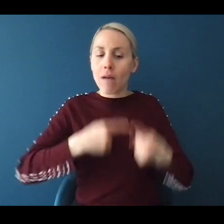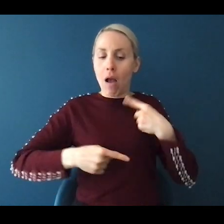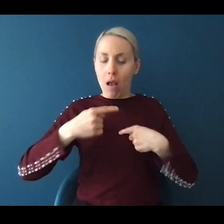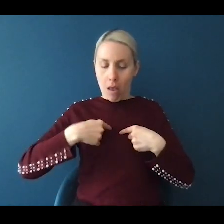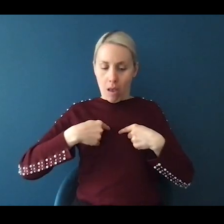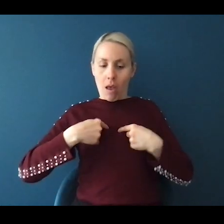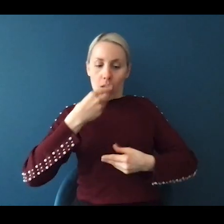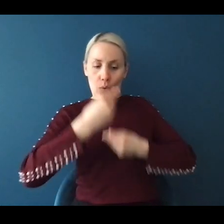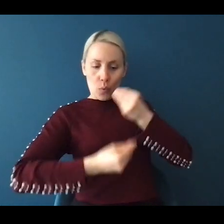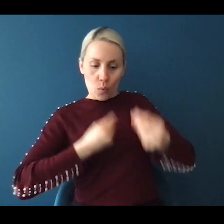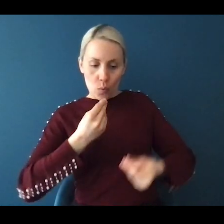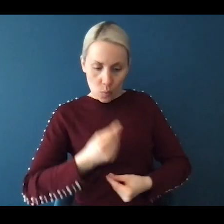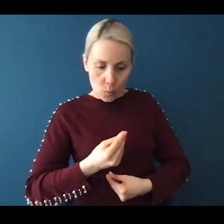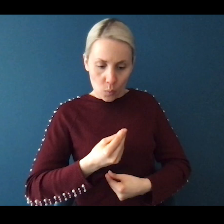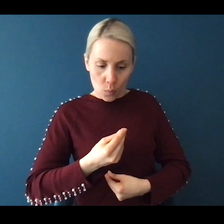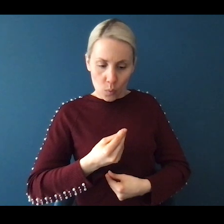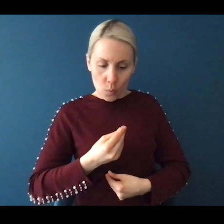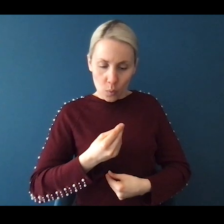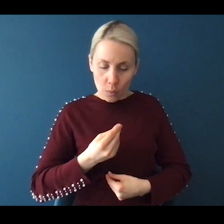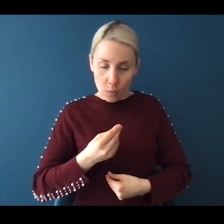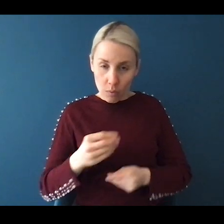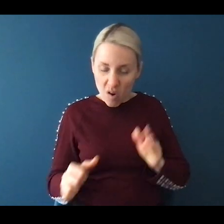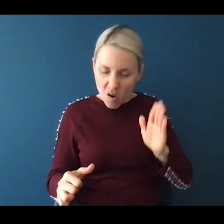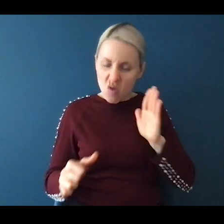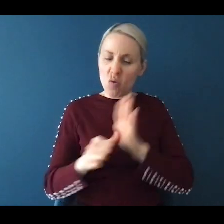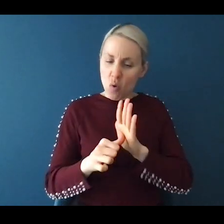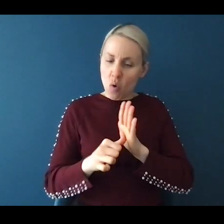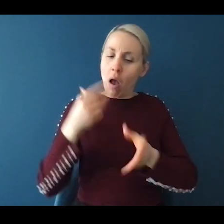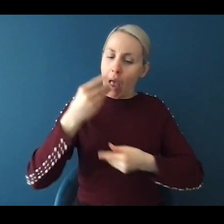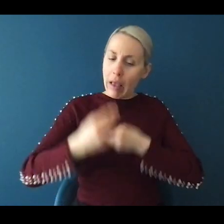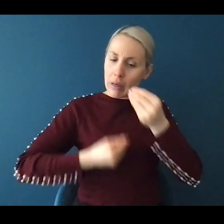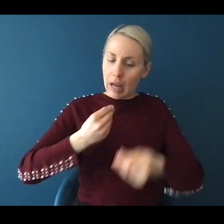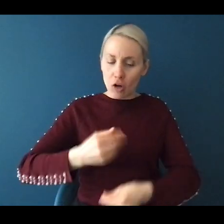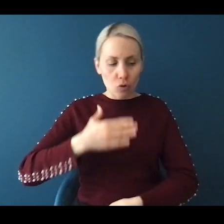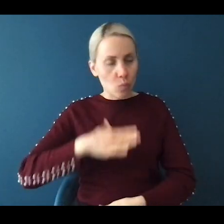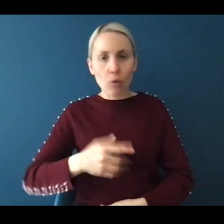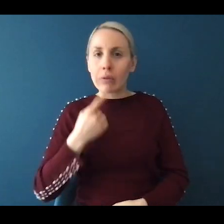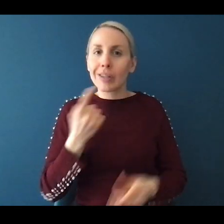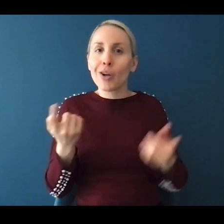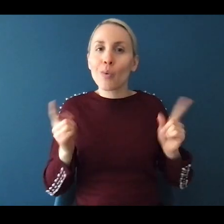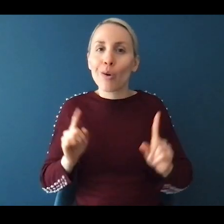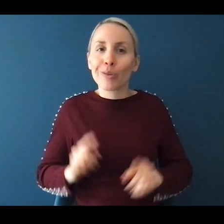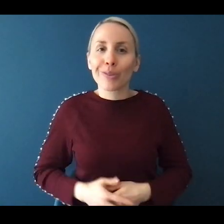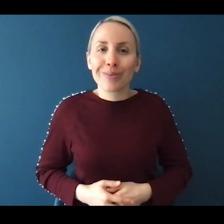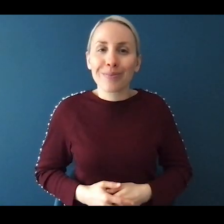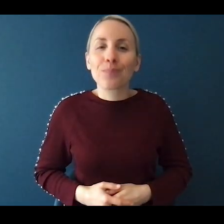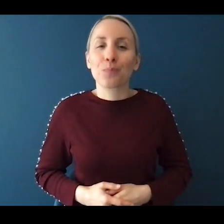yeah deconstruct and just really get to the core of what you want to say yeah I think